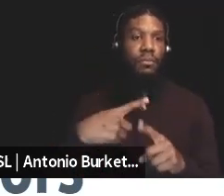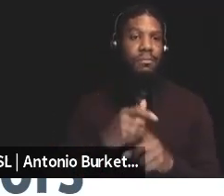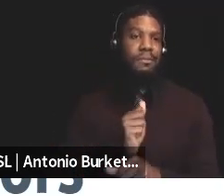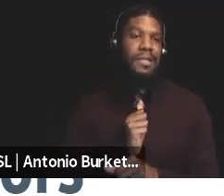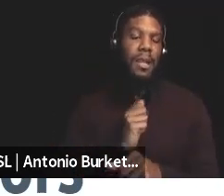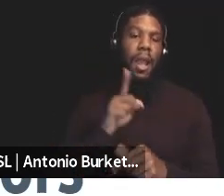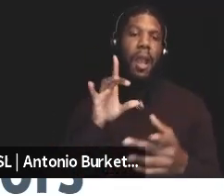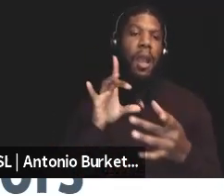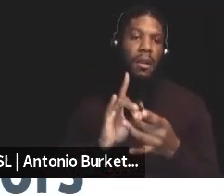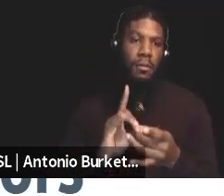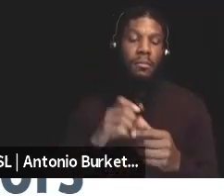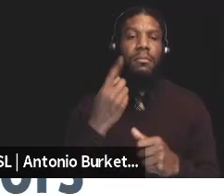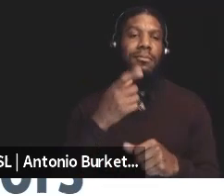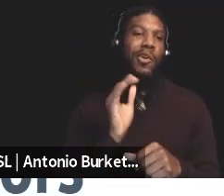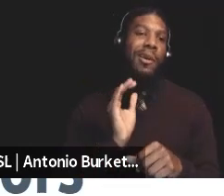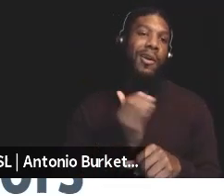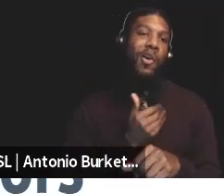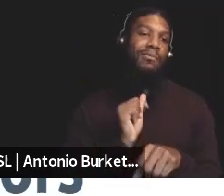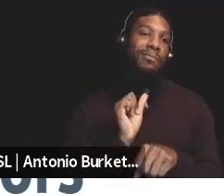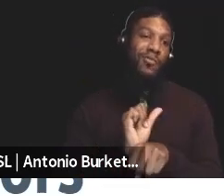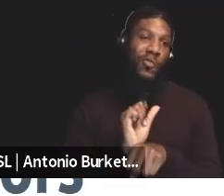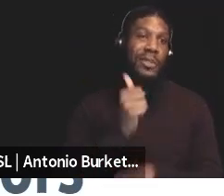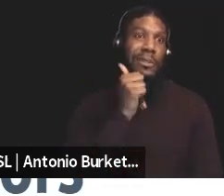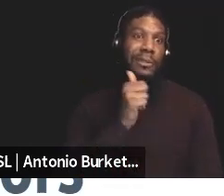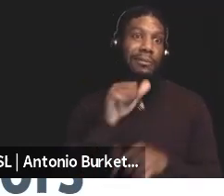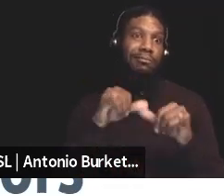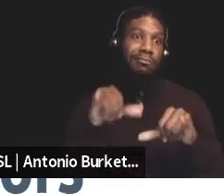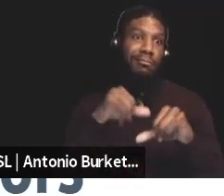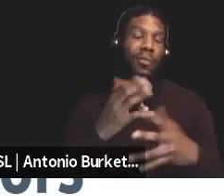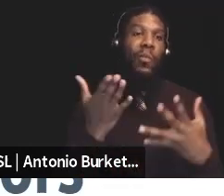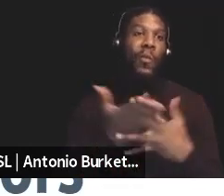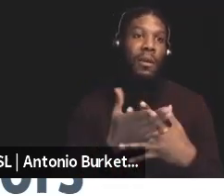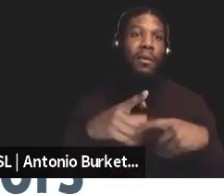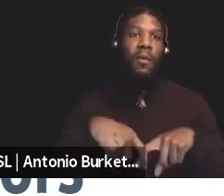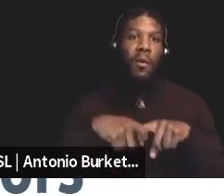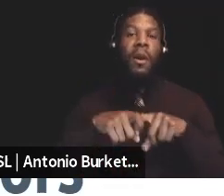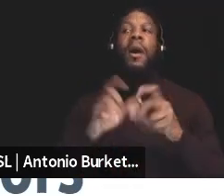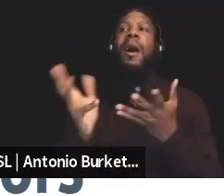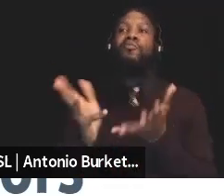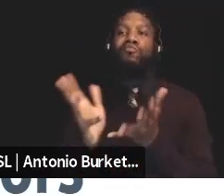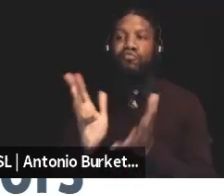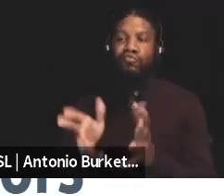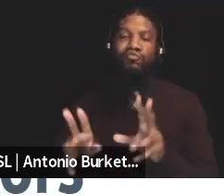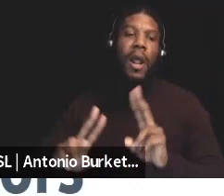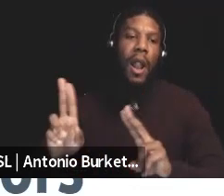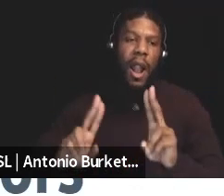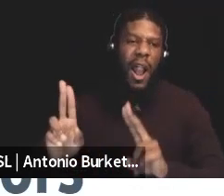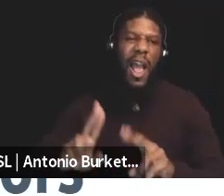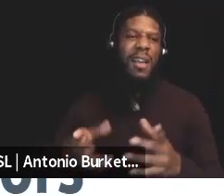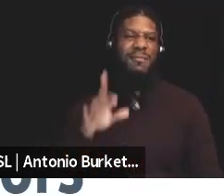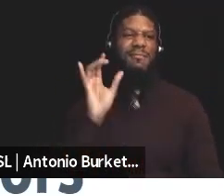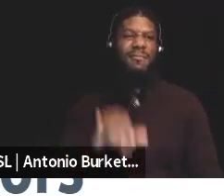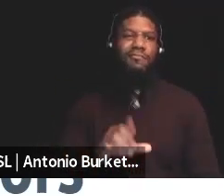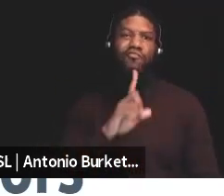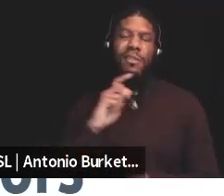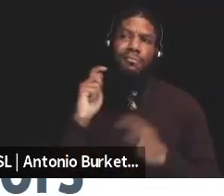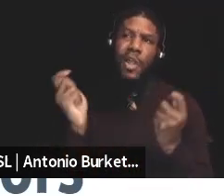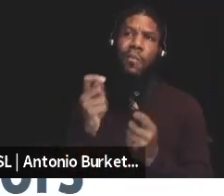work-- it's all very much taking a break from our daily day-today tasks-- and celebrate each other.